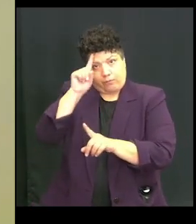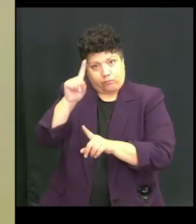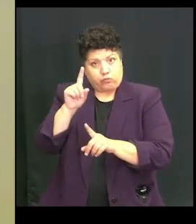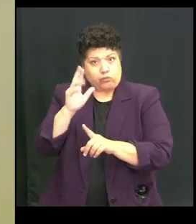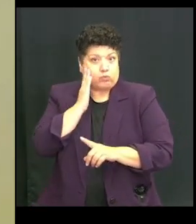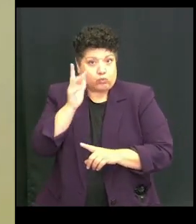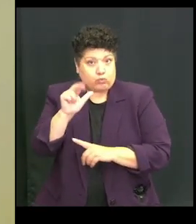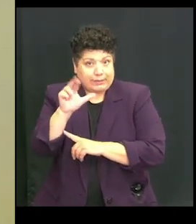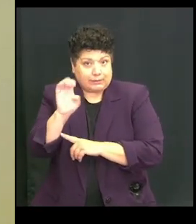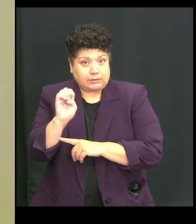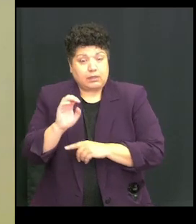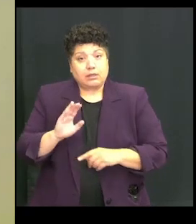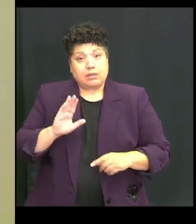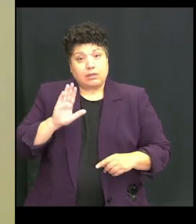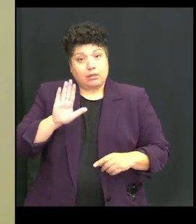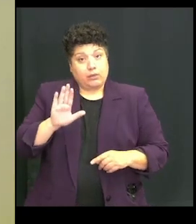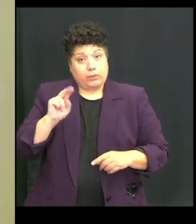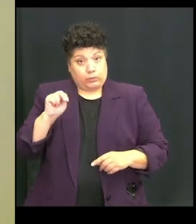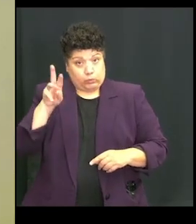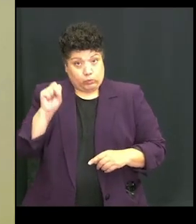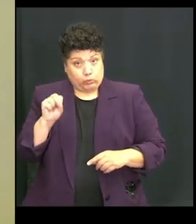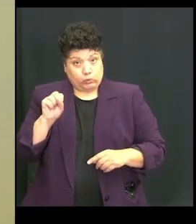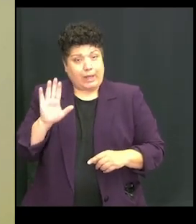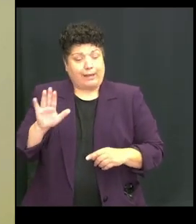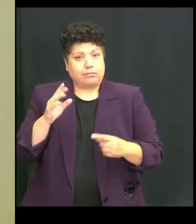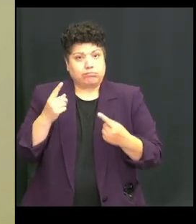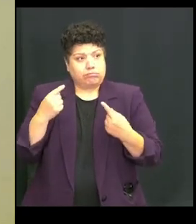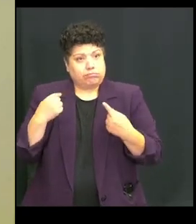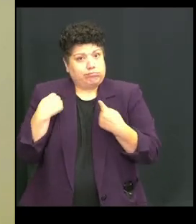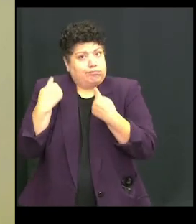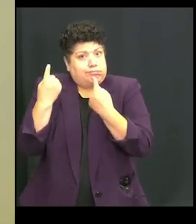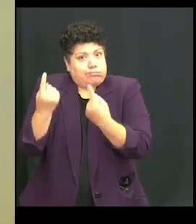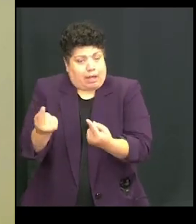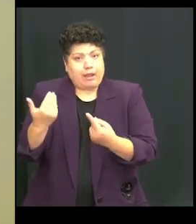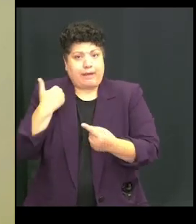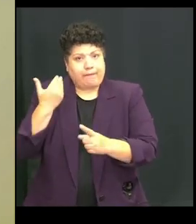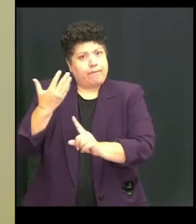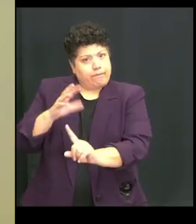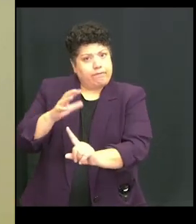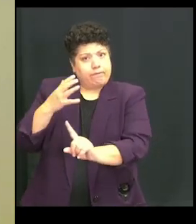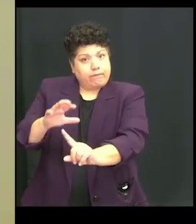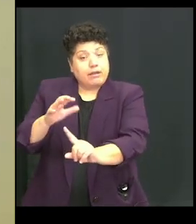That's an issue that's been racialized for a long time but I think it's being increasingly racialized